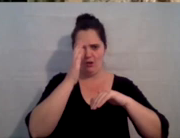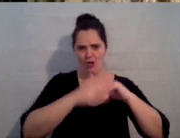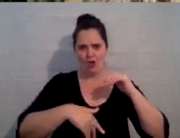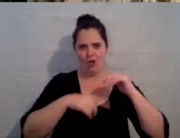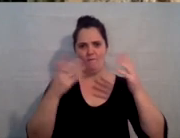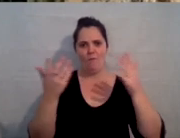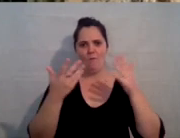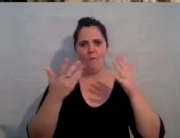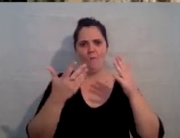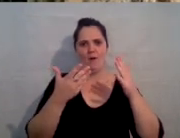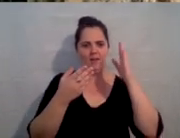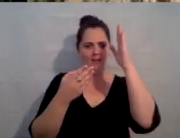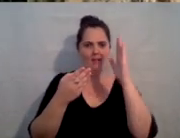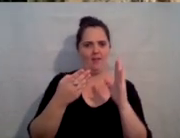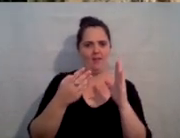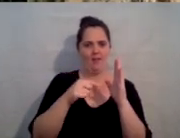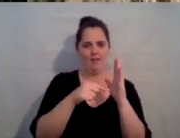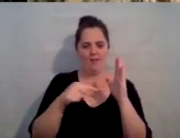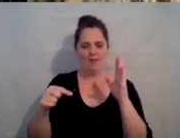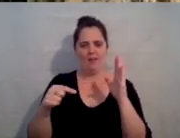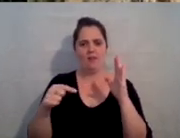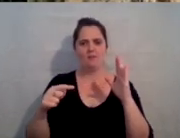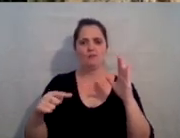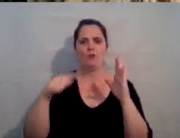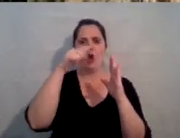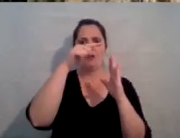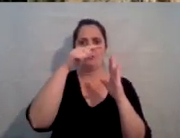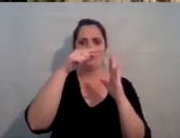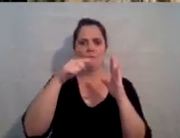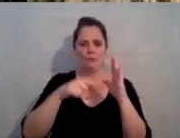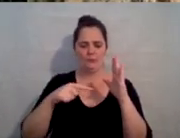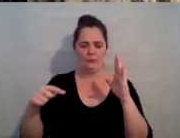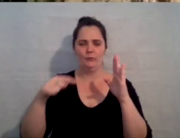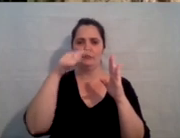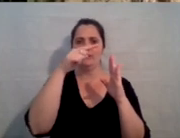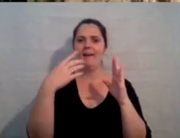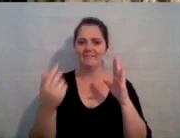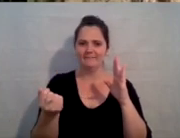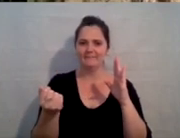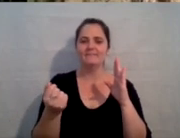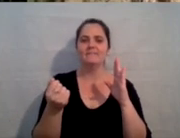from the top of the head through the buttock back down to the foot, back up to the head. Think about that overall geometric shape